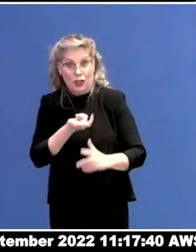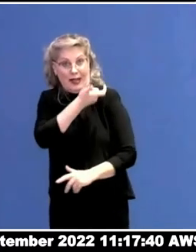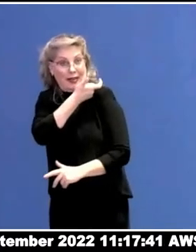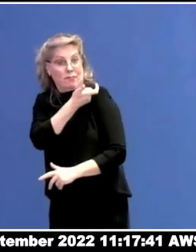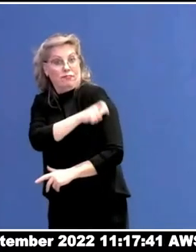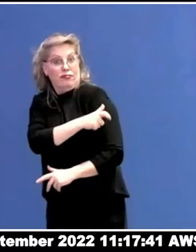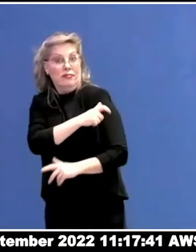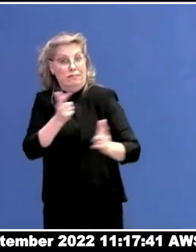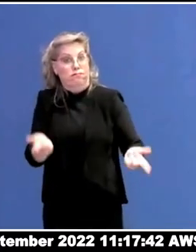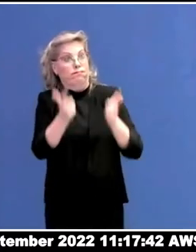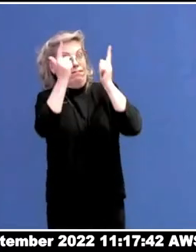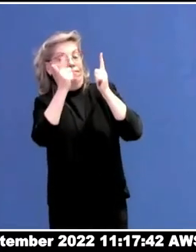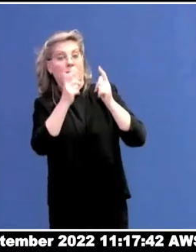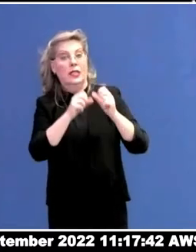work. Is that right? MS KRAKOUER: Almost.